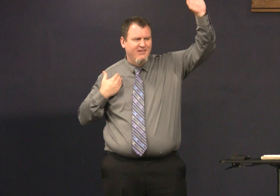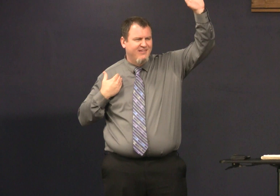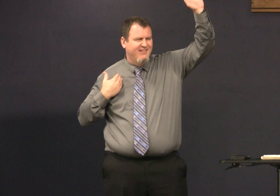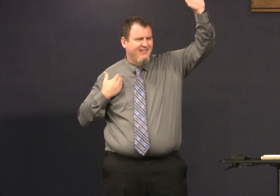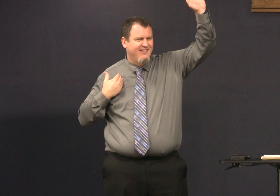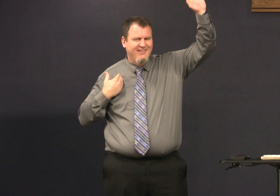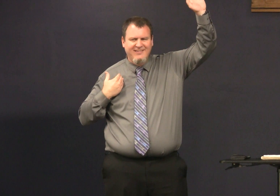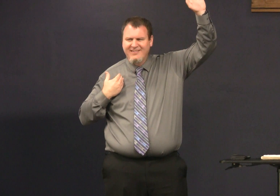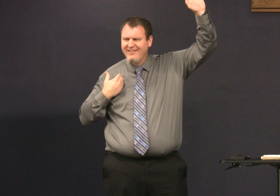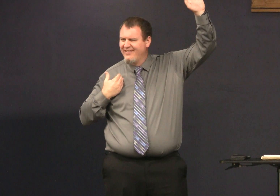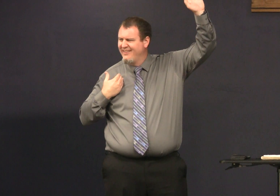who's played hide and seek before